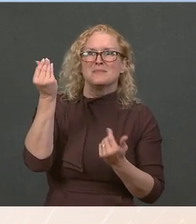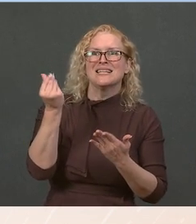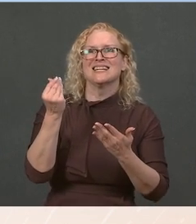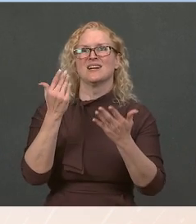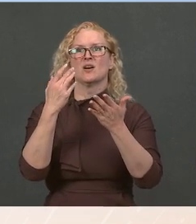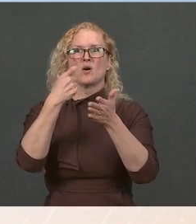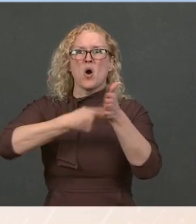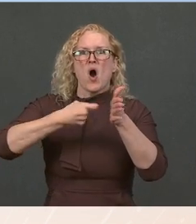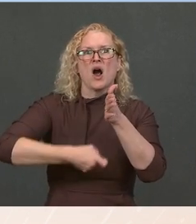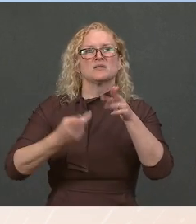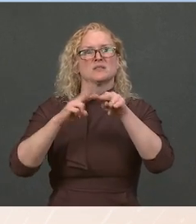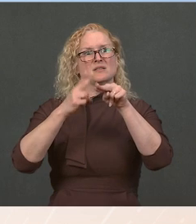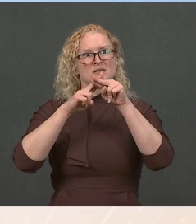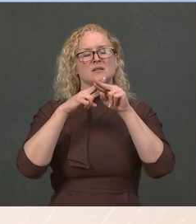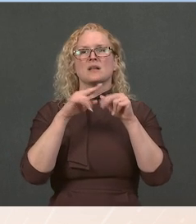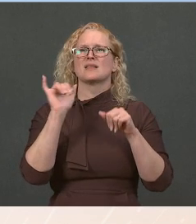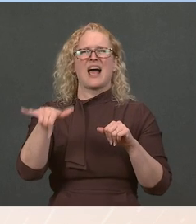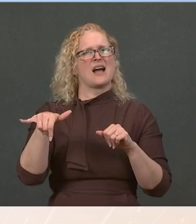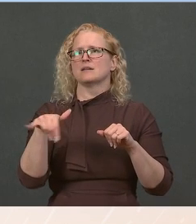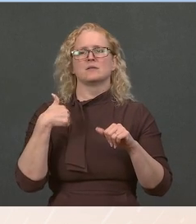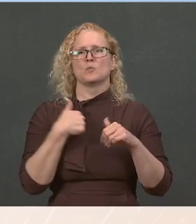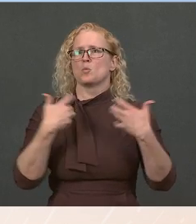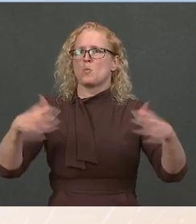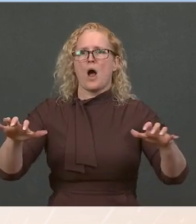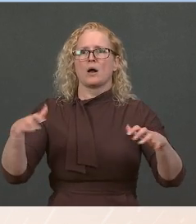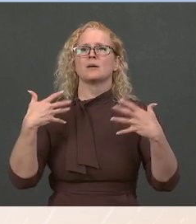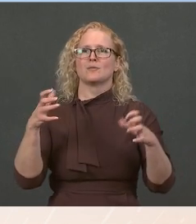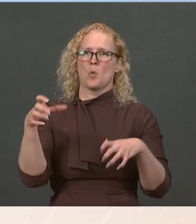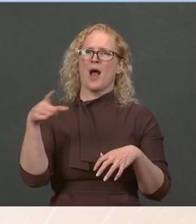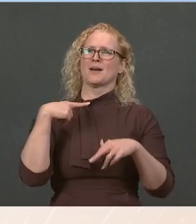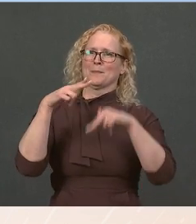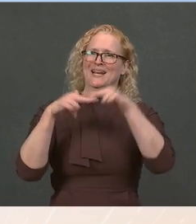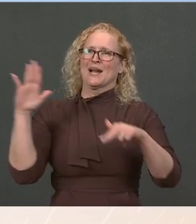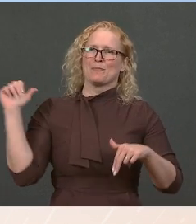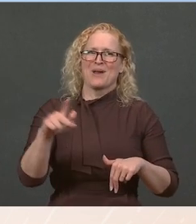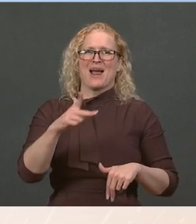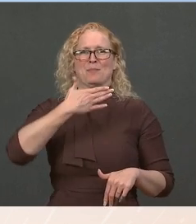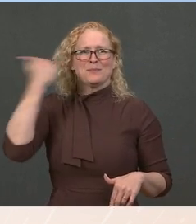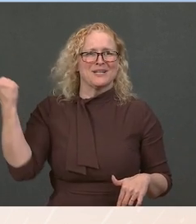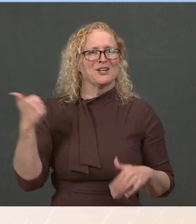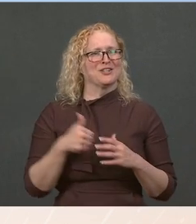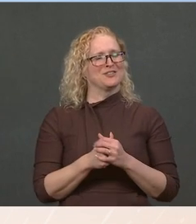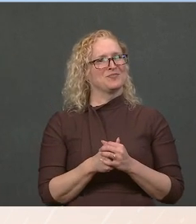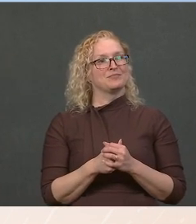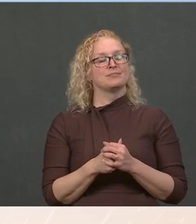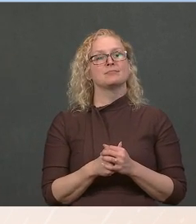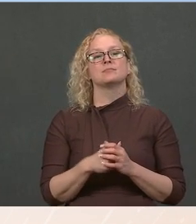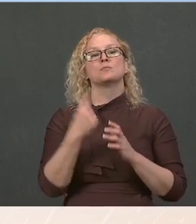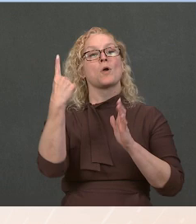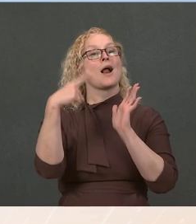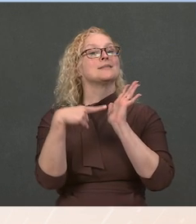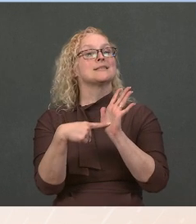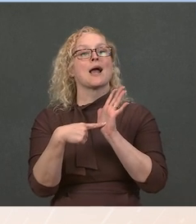that have worked against middle-class families, like high cost of prescription drugs, and be a down payment against inflation